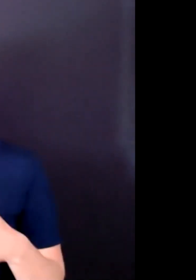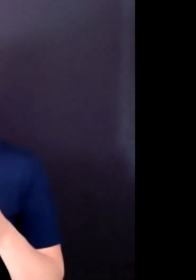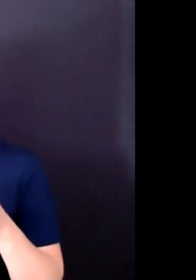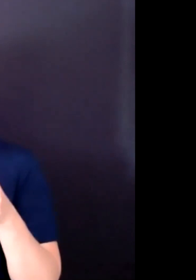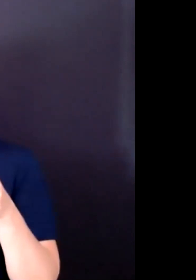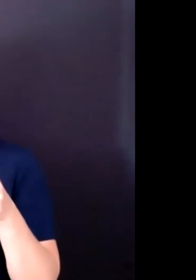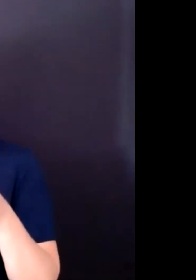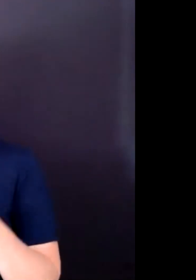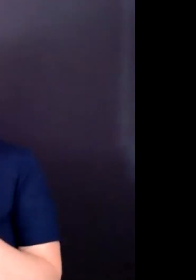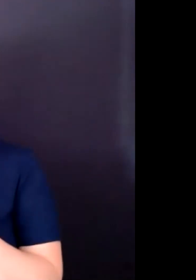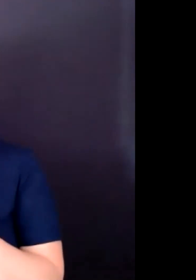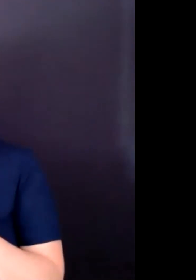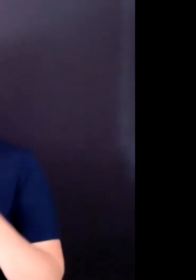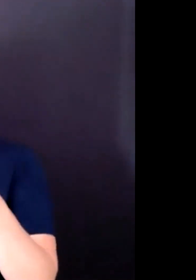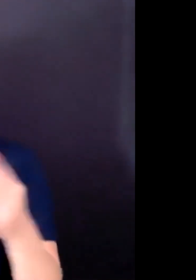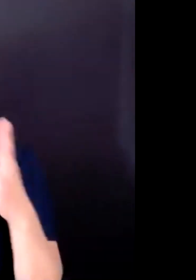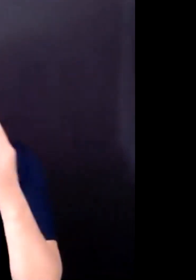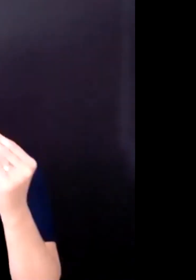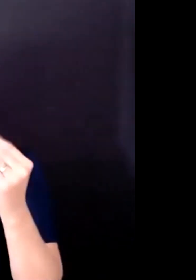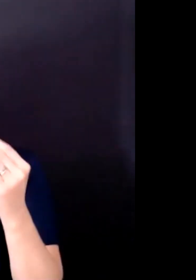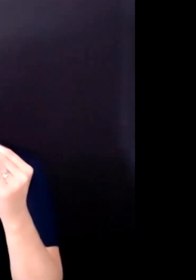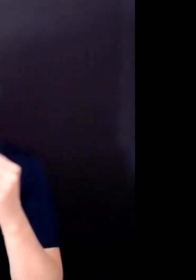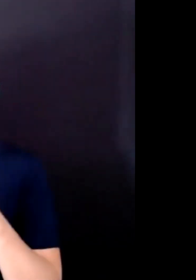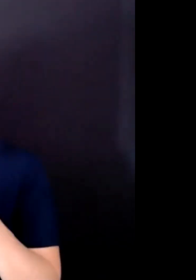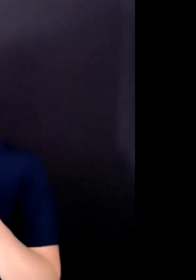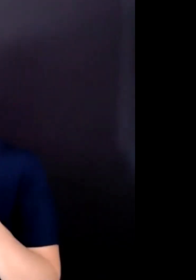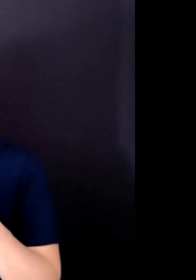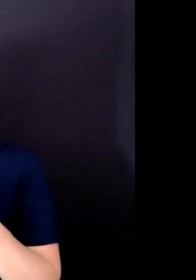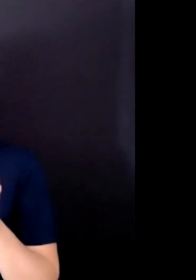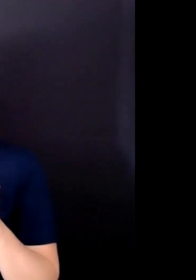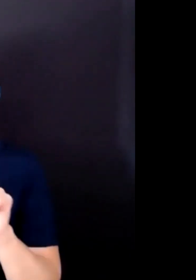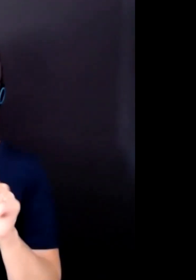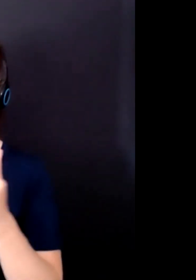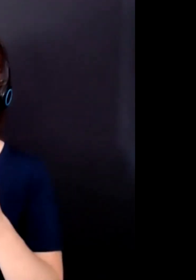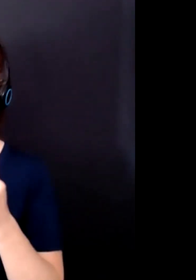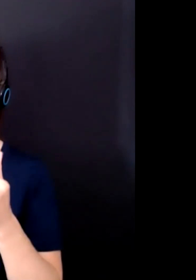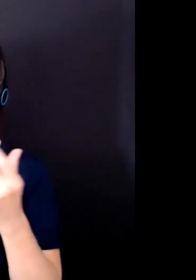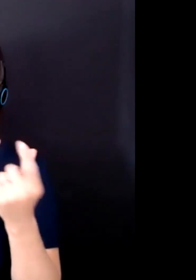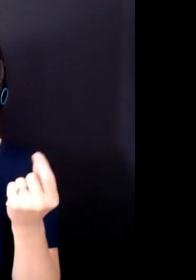information and updates on what our agency is doing. And in not